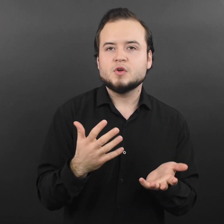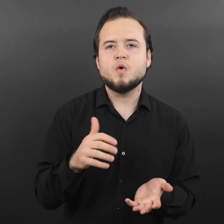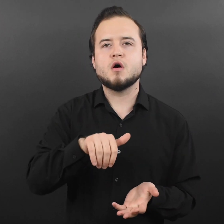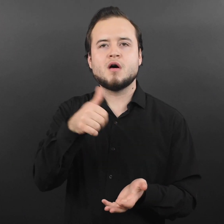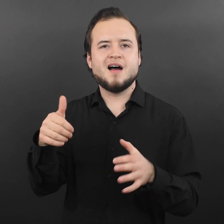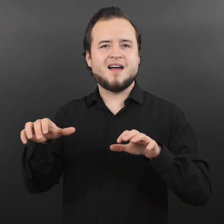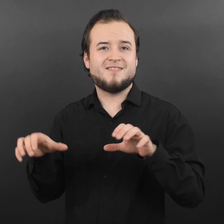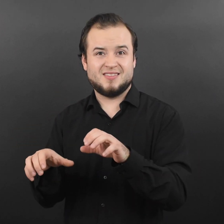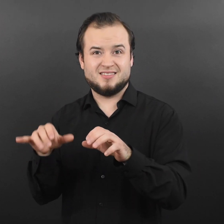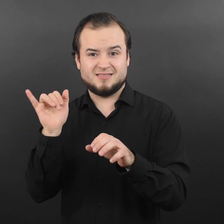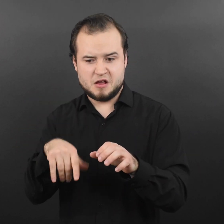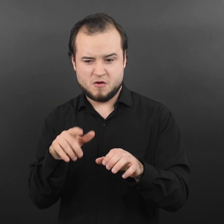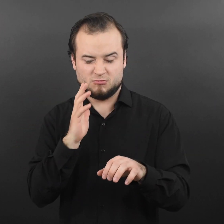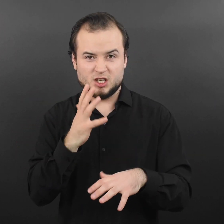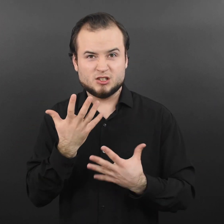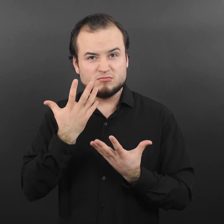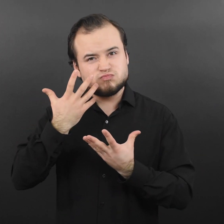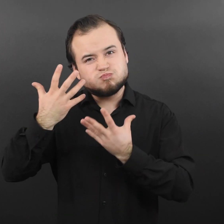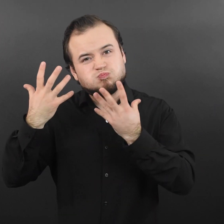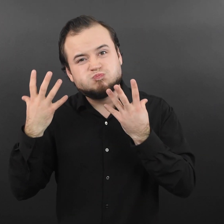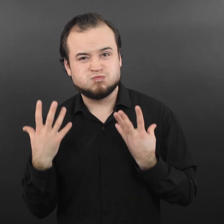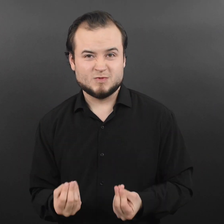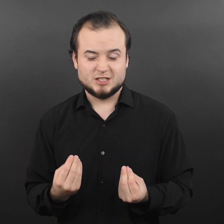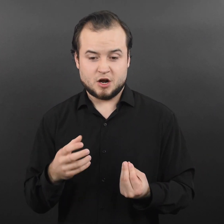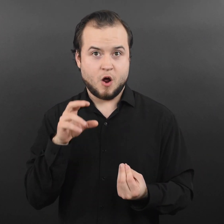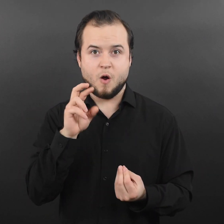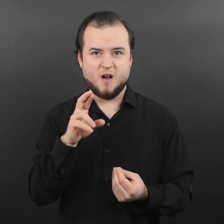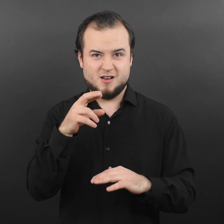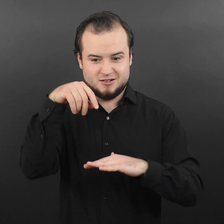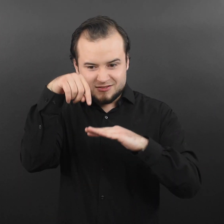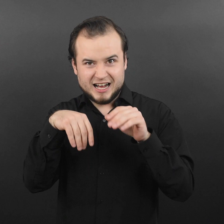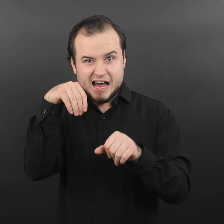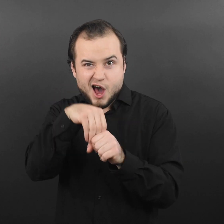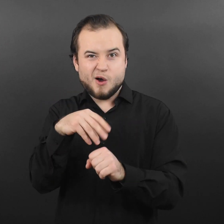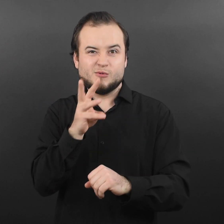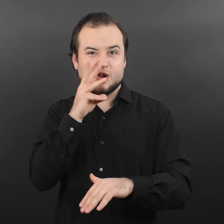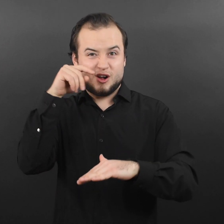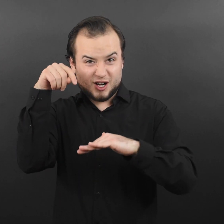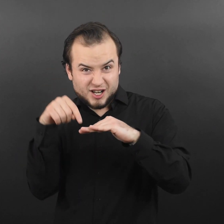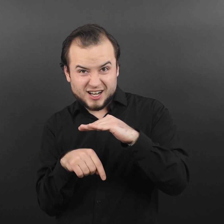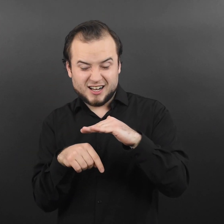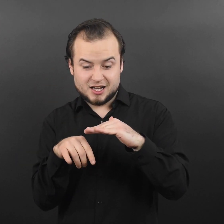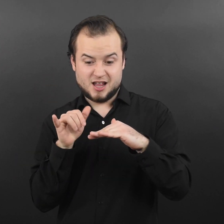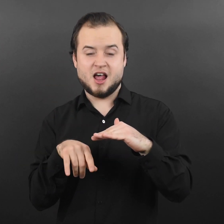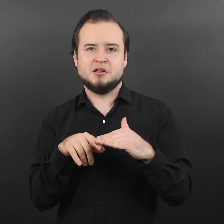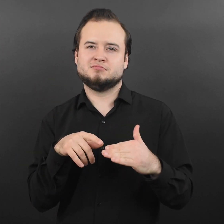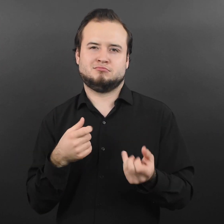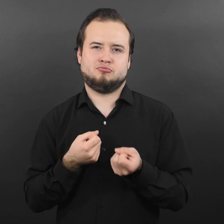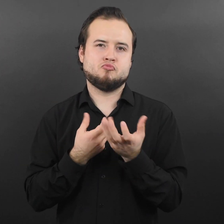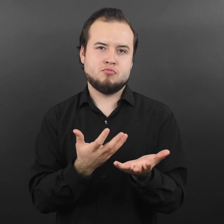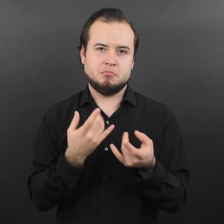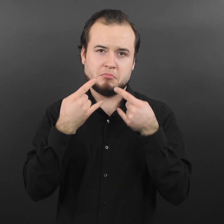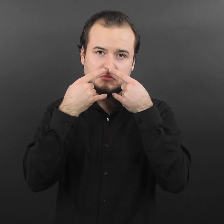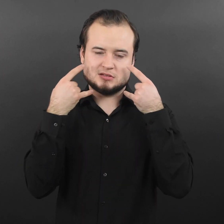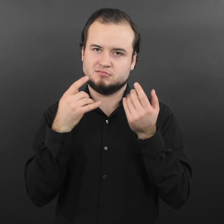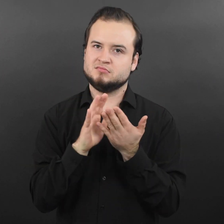or other activities that will soak or submerge a face covering in water) may make masks unsafe.